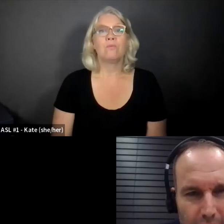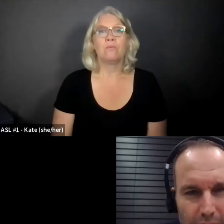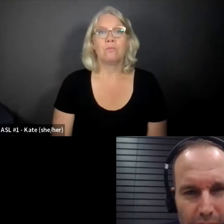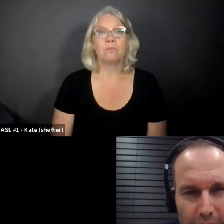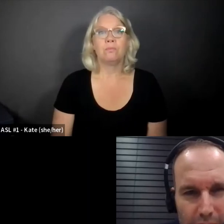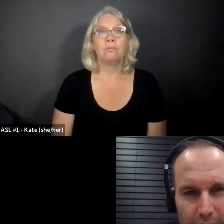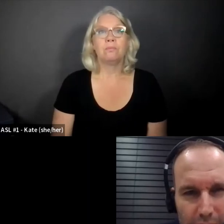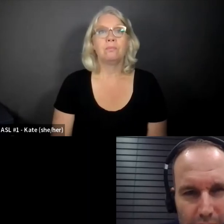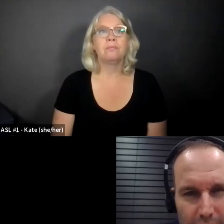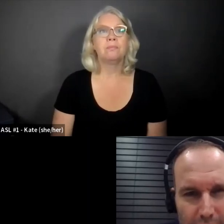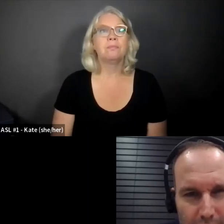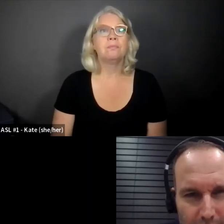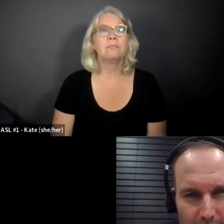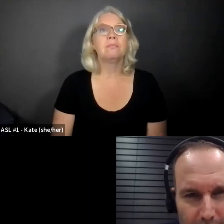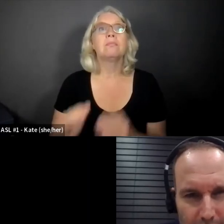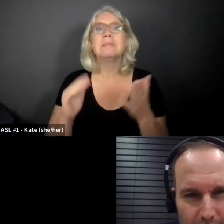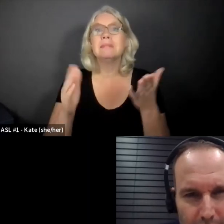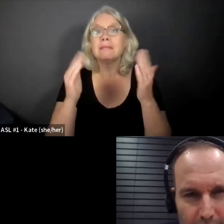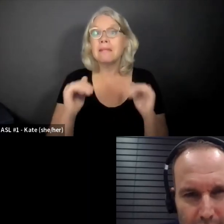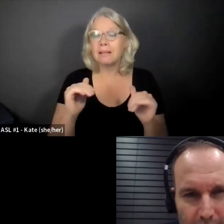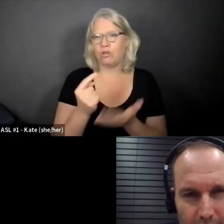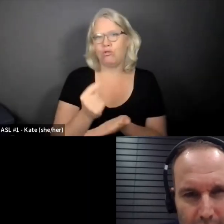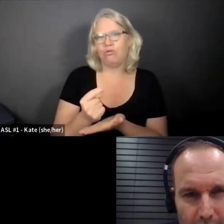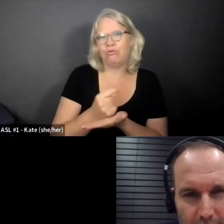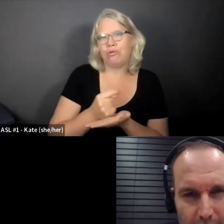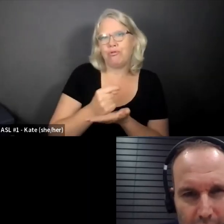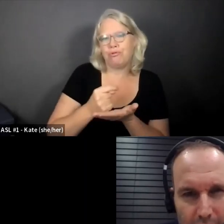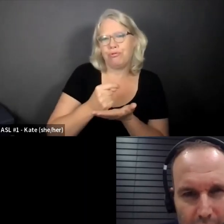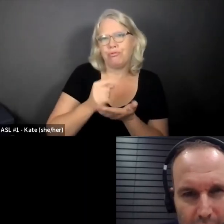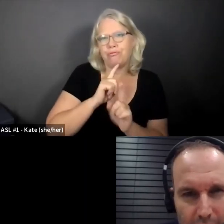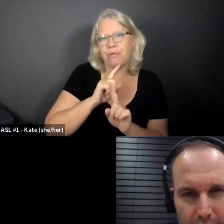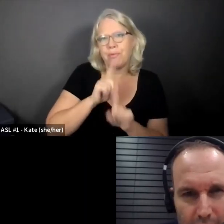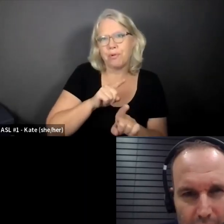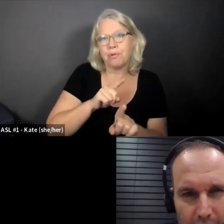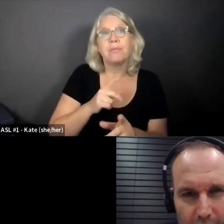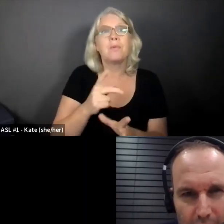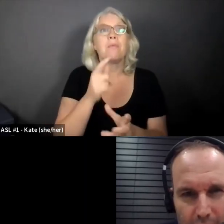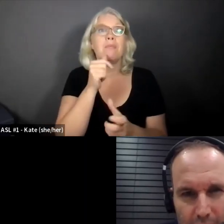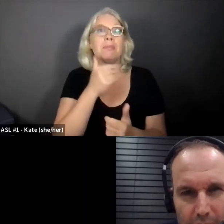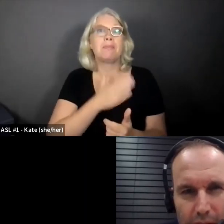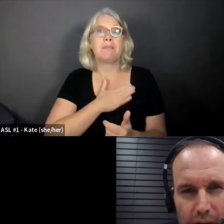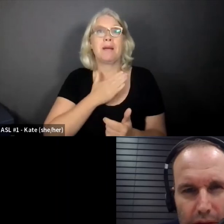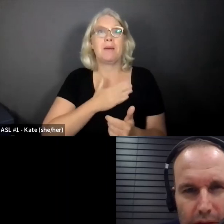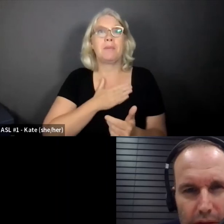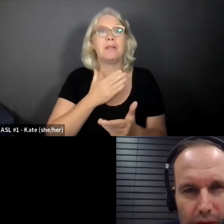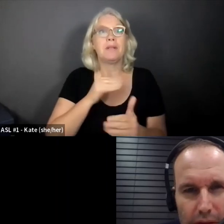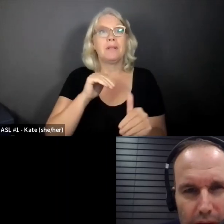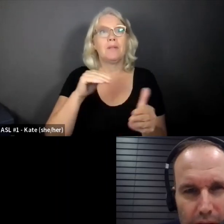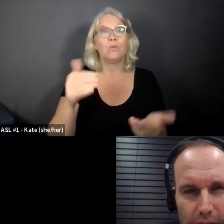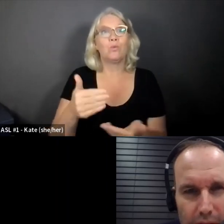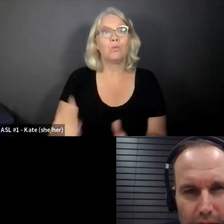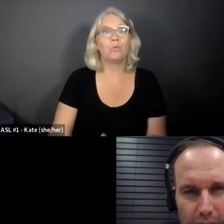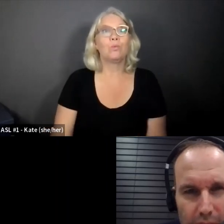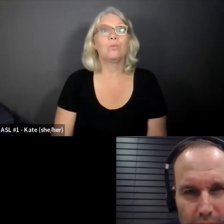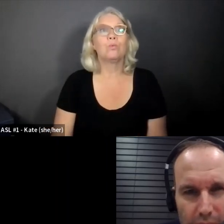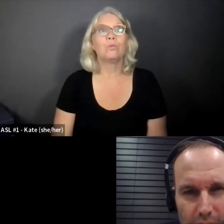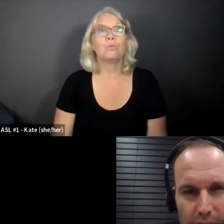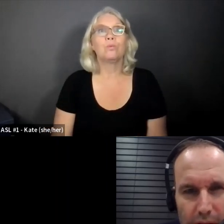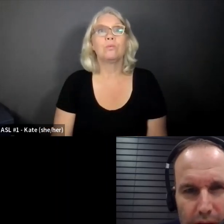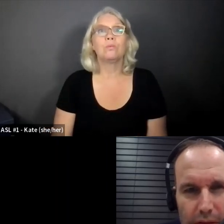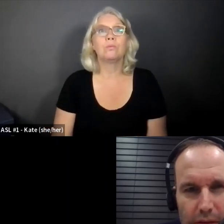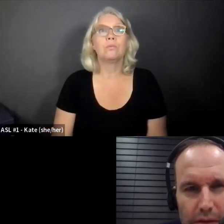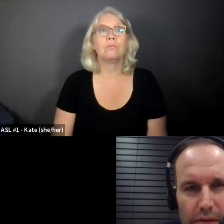IT'S MY PLEASURE TO INTRODUCE JASON MITSCHELE, OUR TREASURER, WHO WILL TAKE OVER THIS PORTION